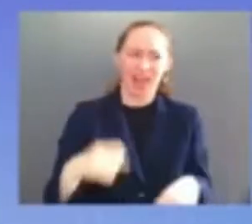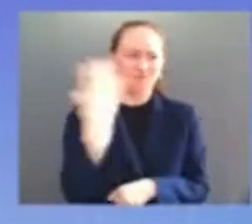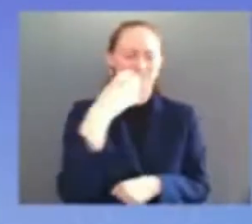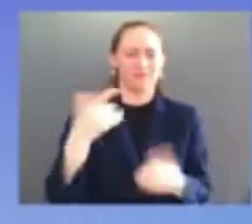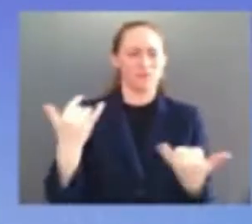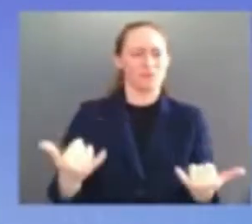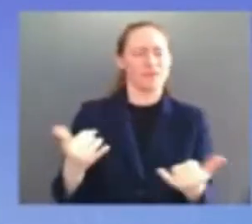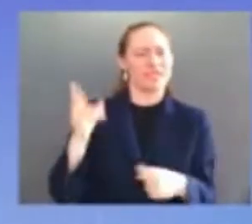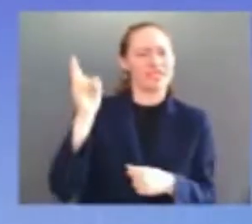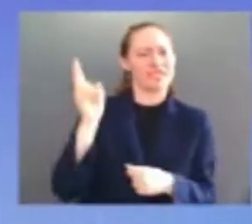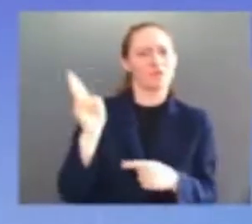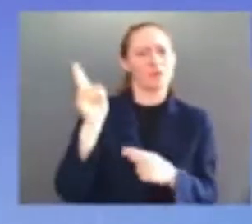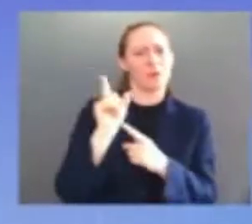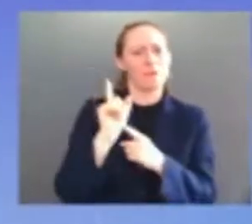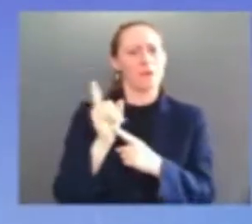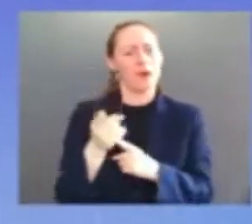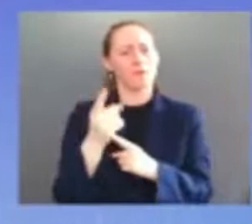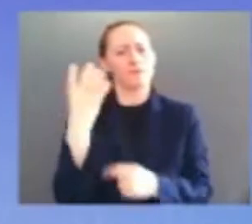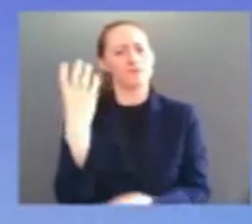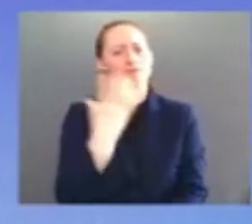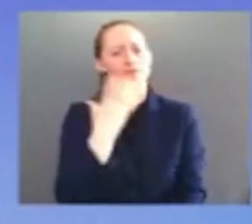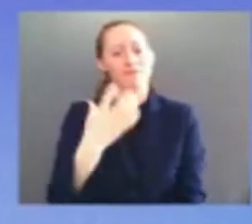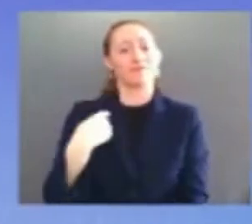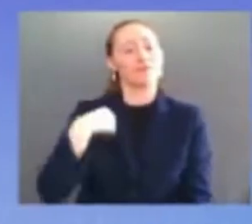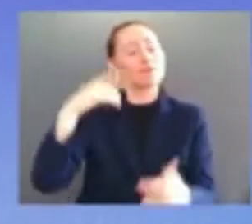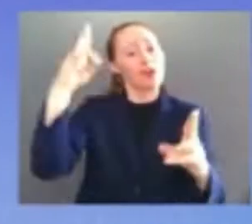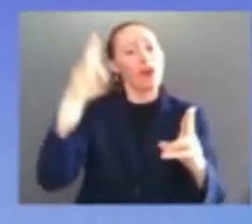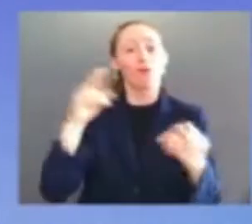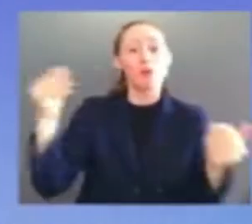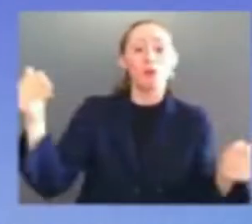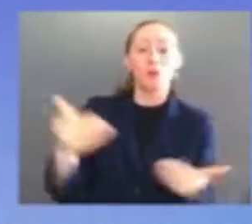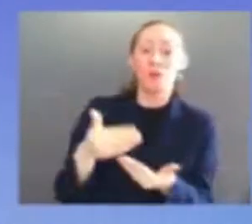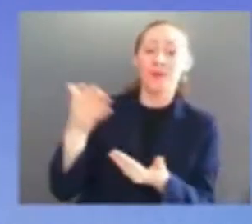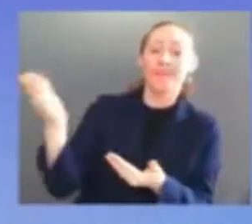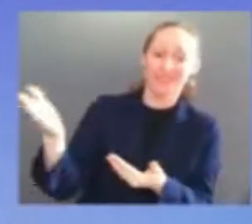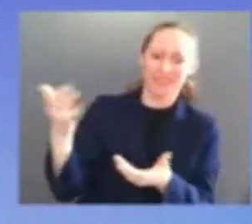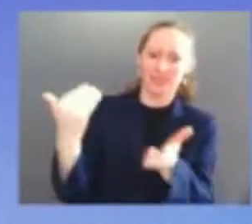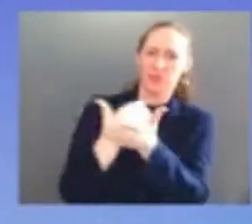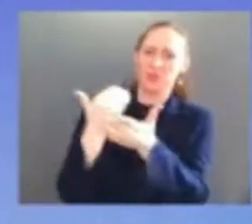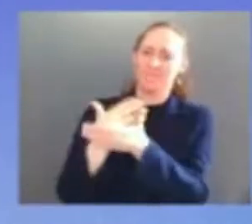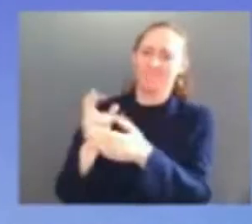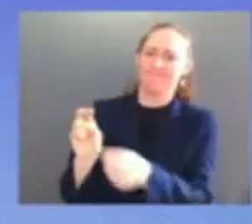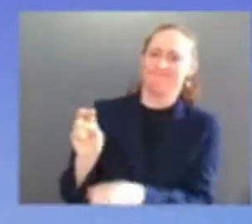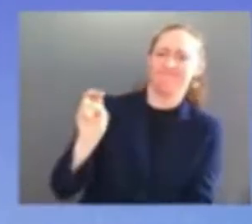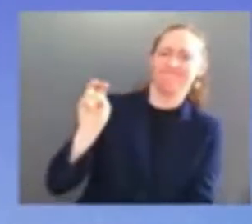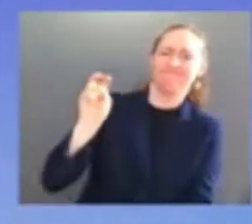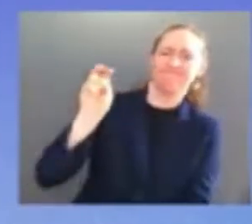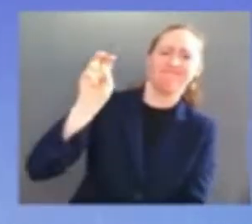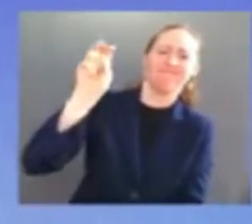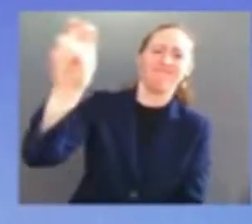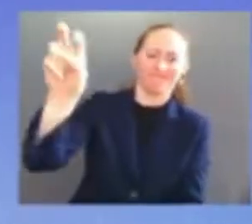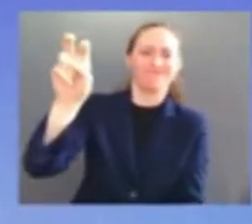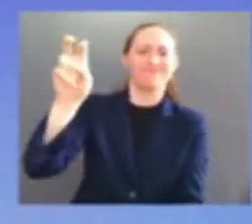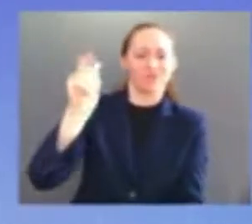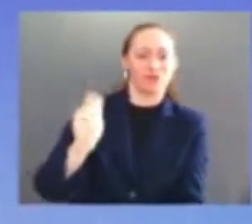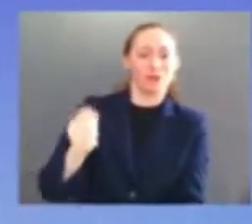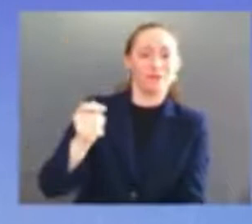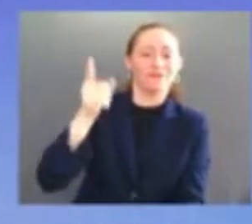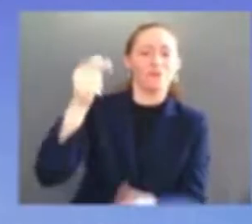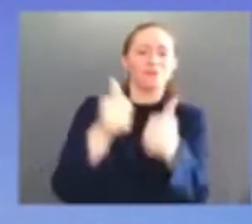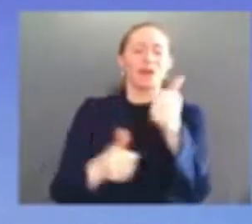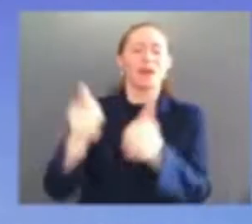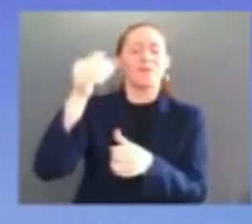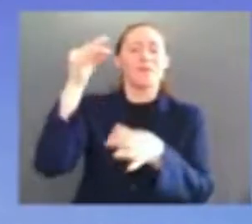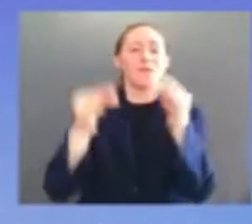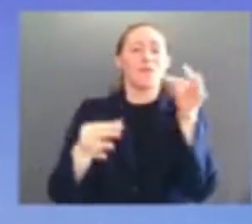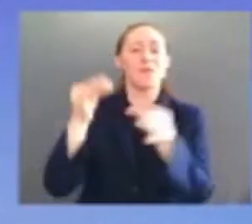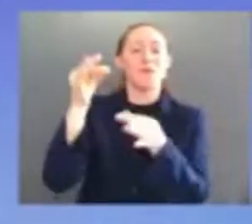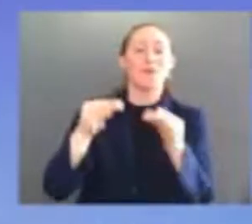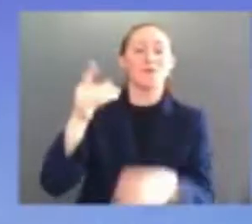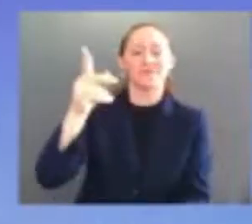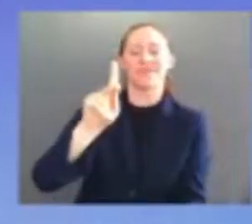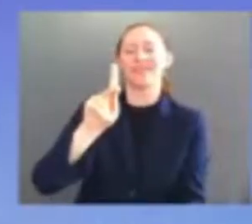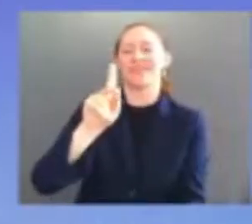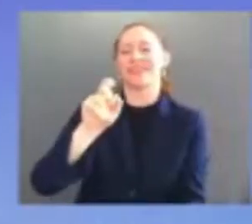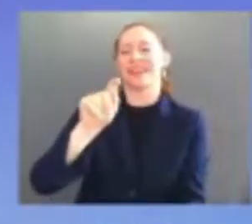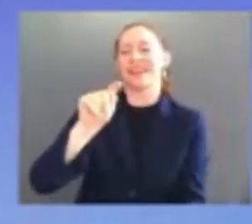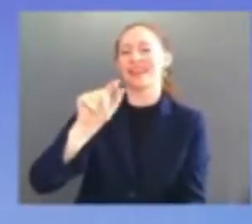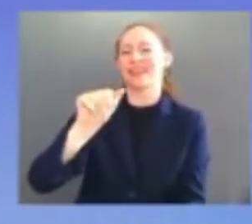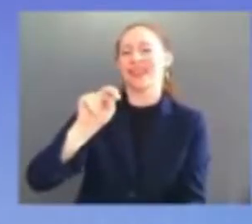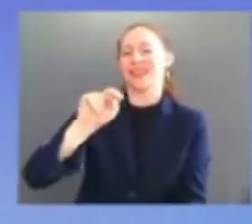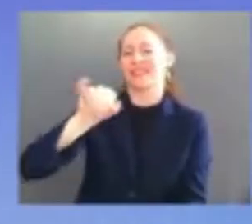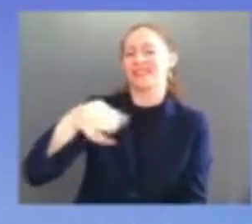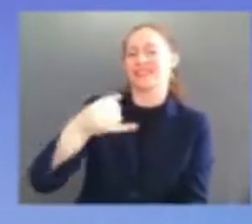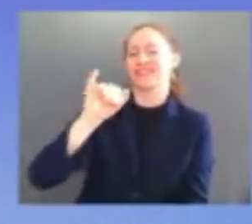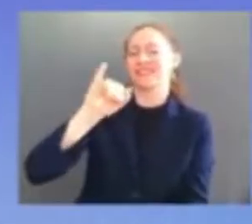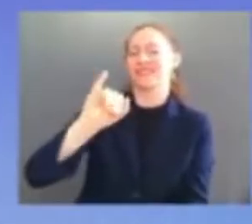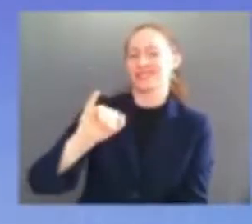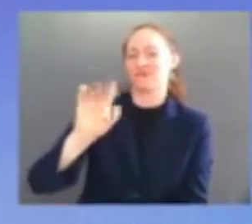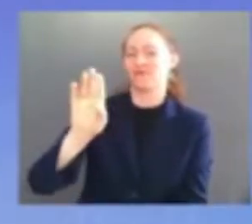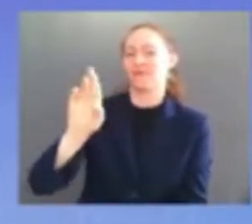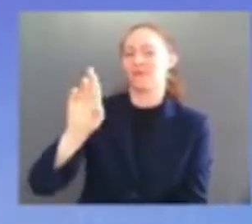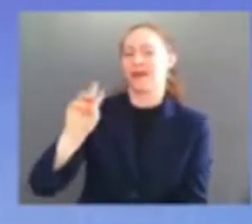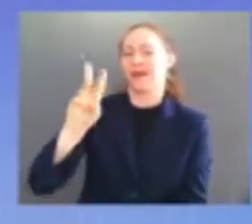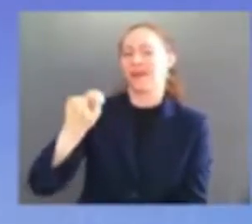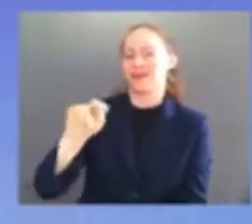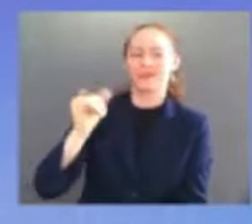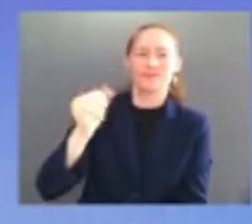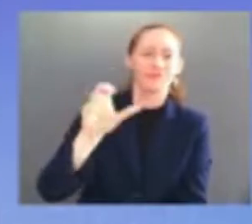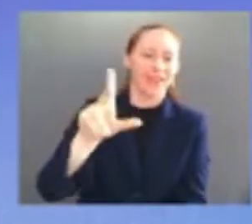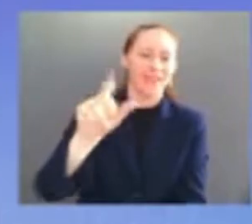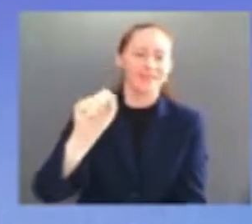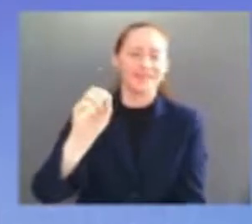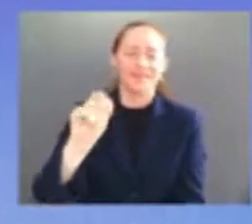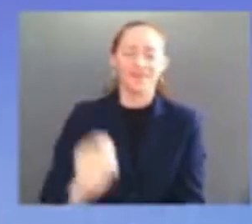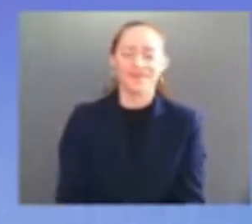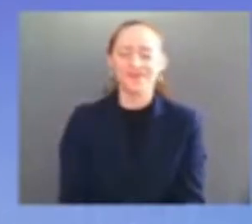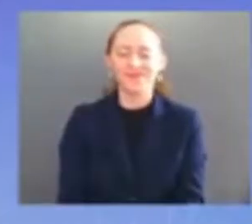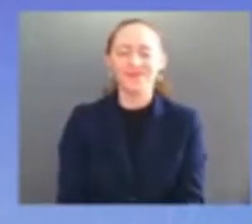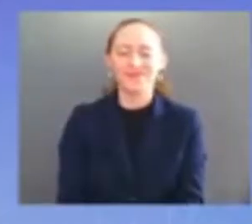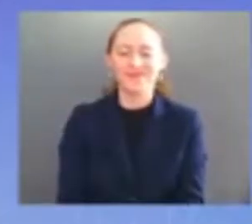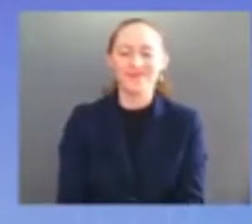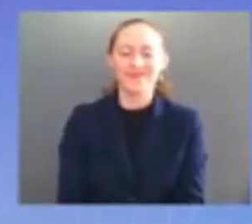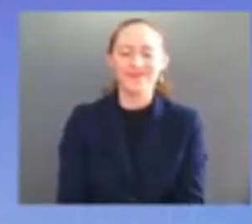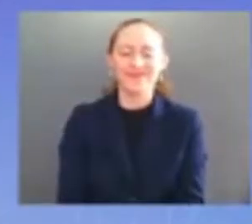the next associate justice supreme court united states katanji brown jackson